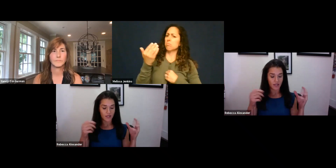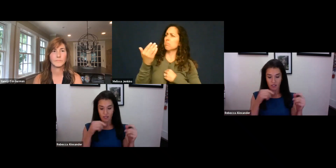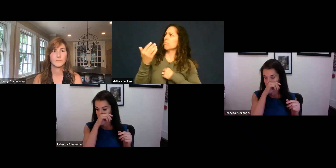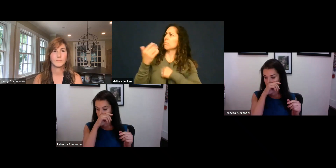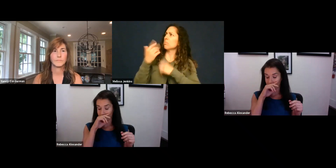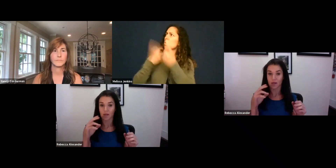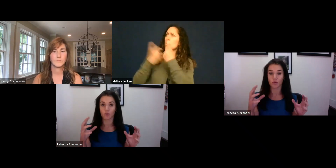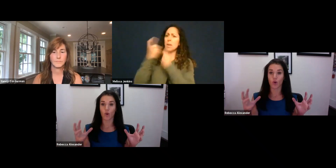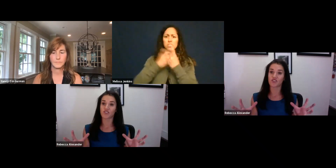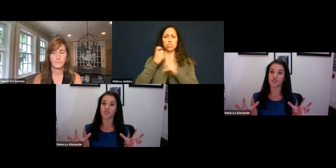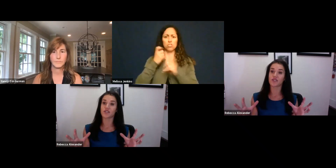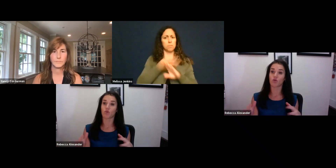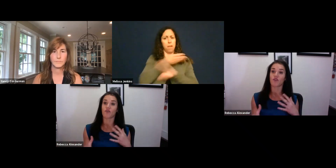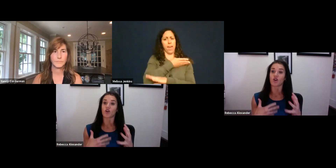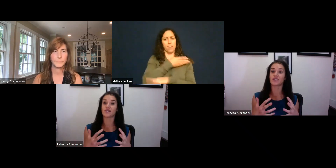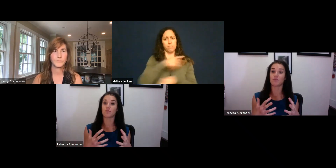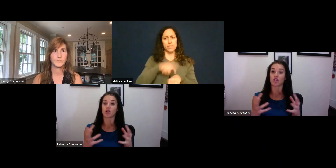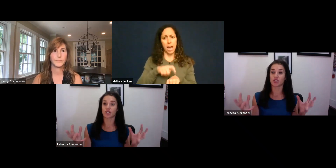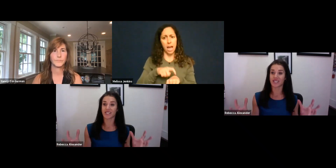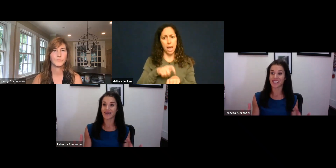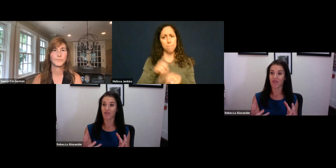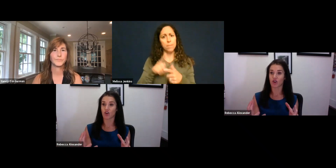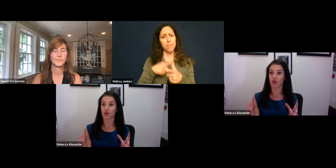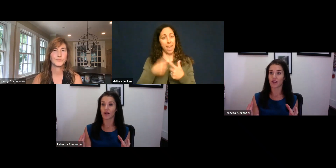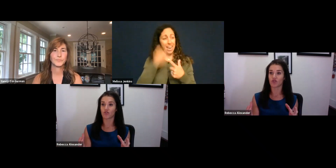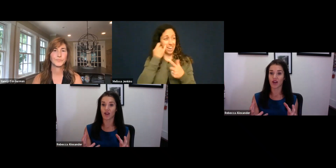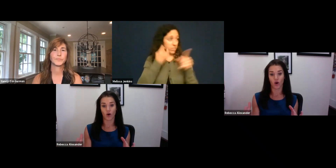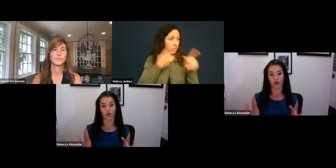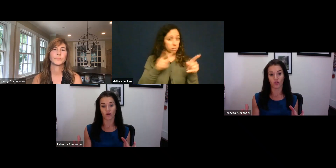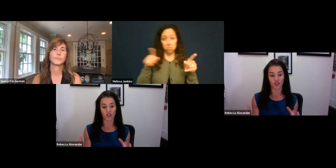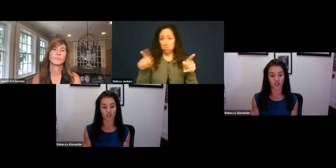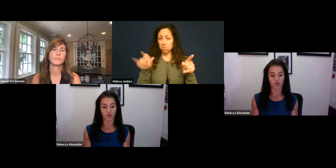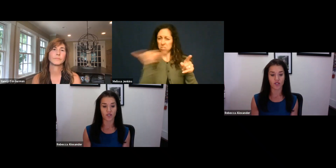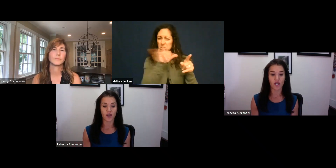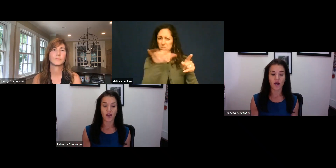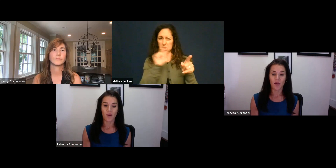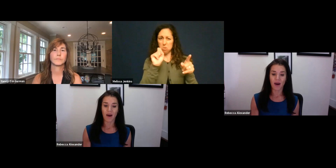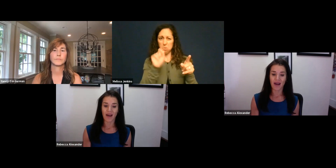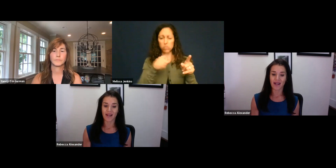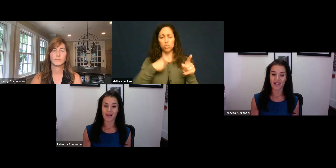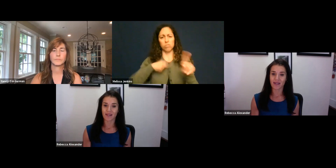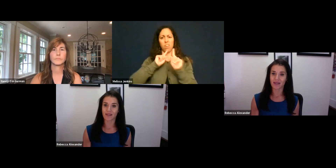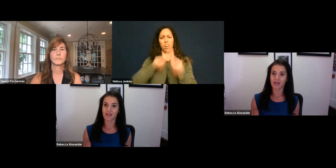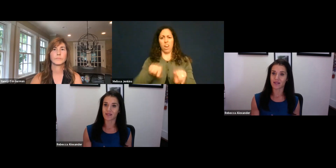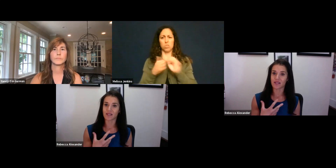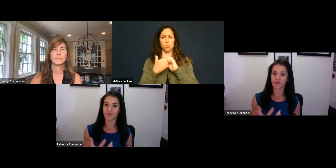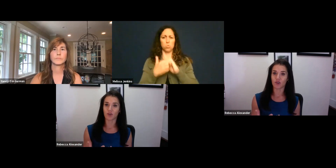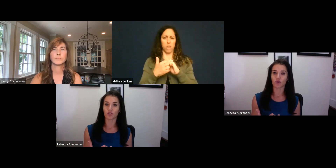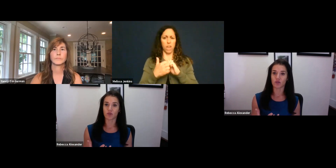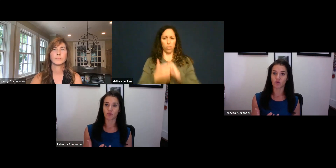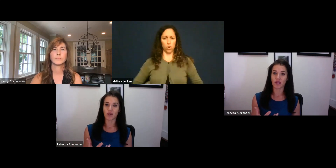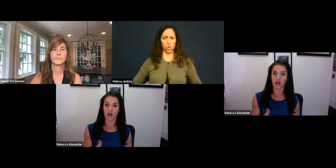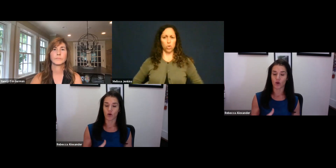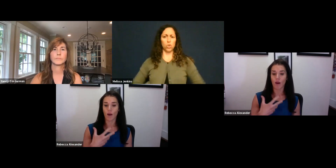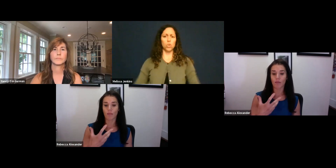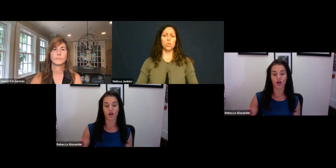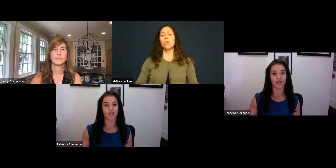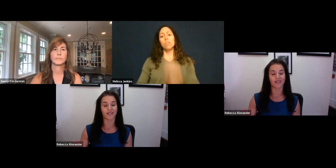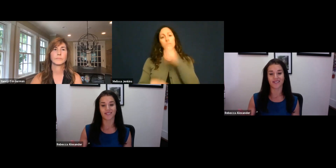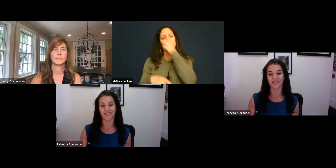to bring the questions that were very similar together, and address all of the issues. But the difficulty with being on a webinar like this